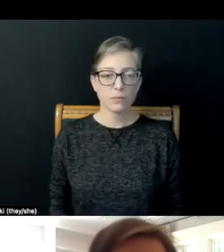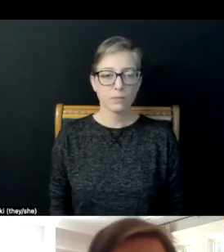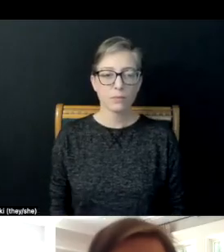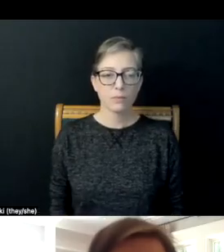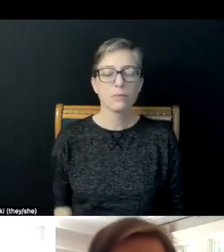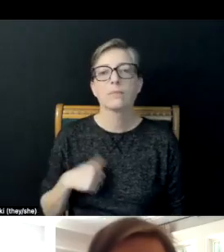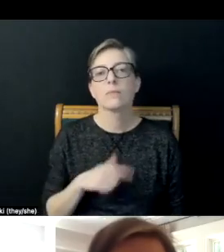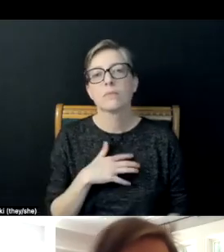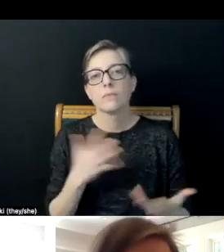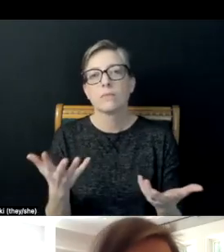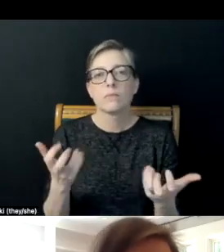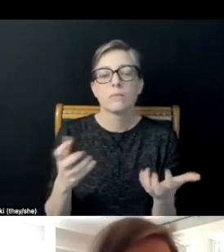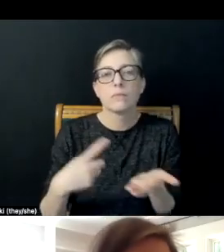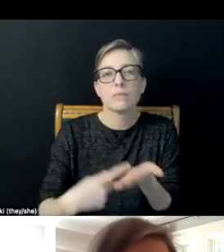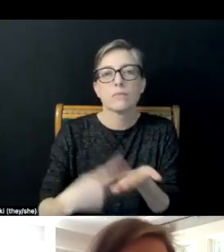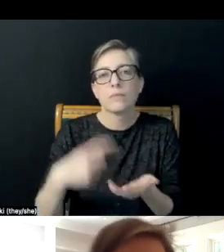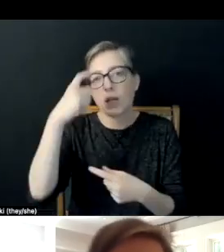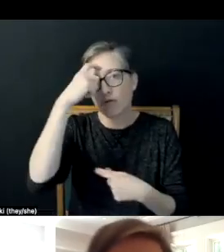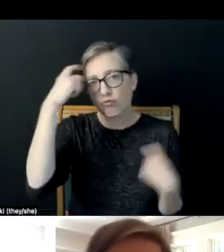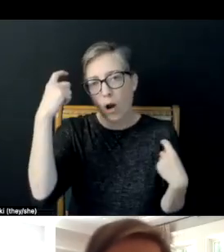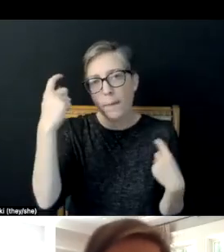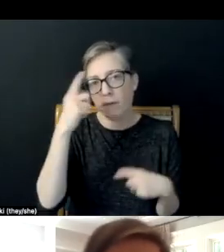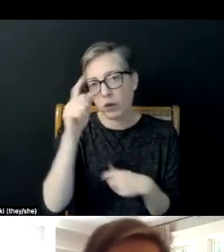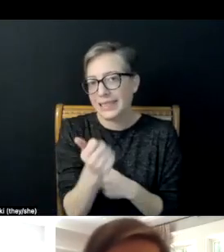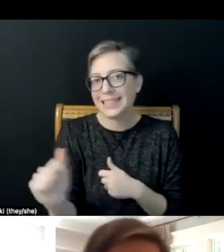experiences in the NICU and then I'm going to just quickly go over